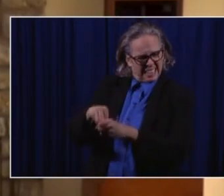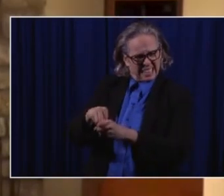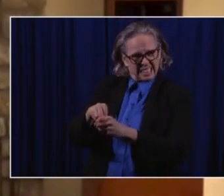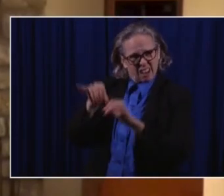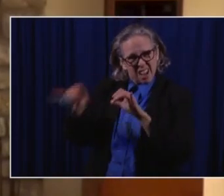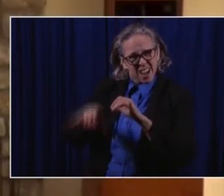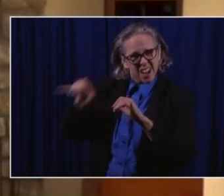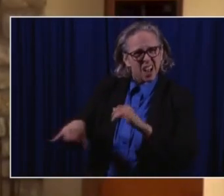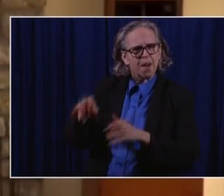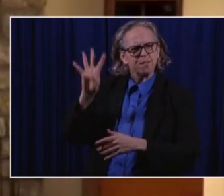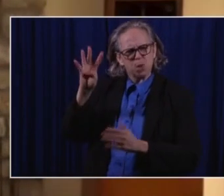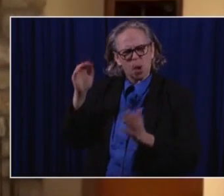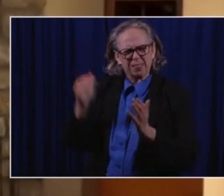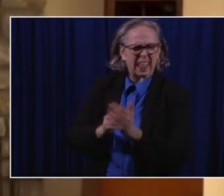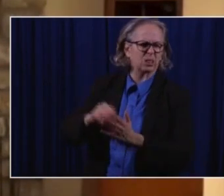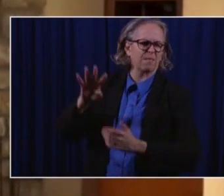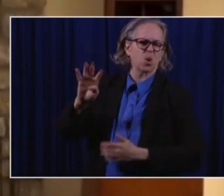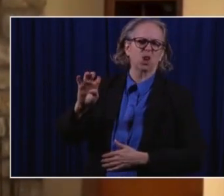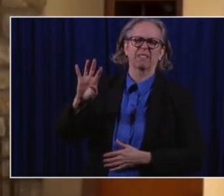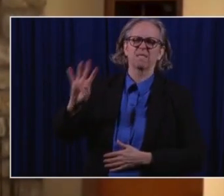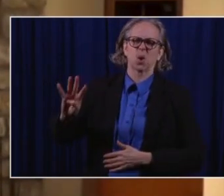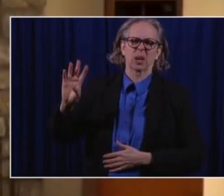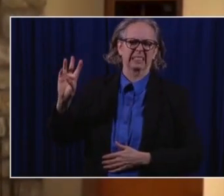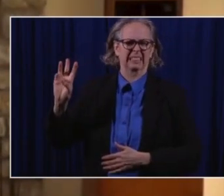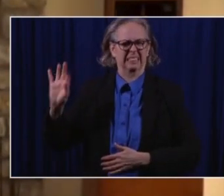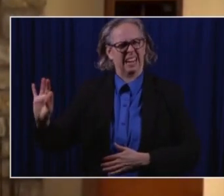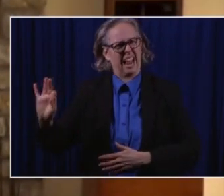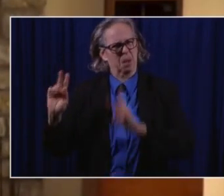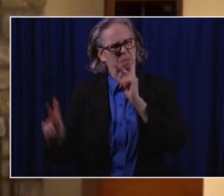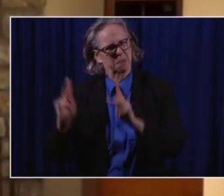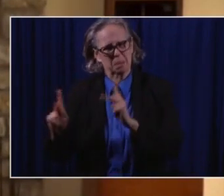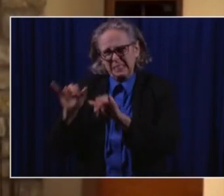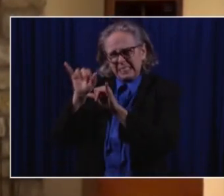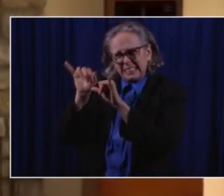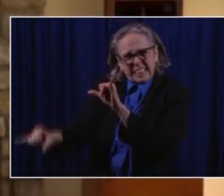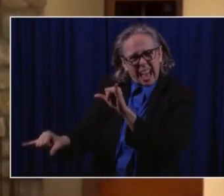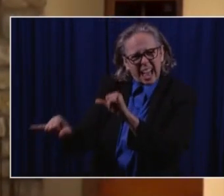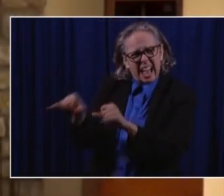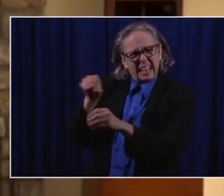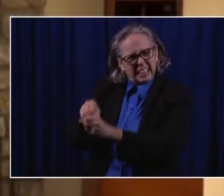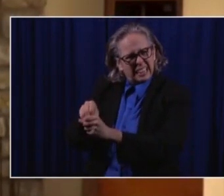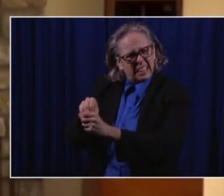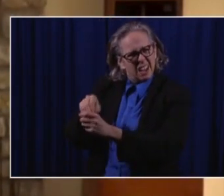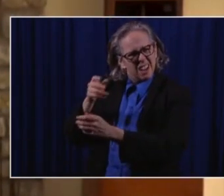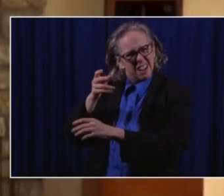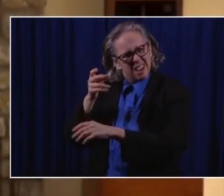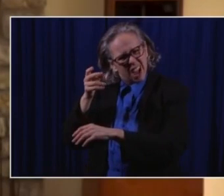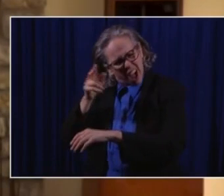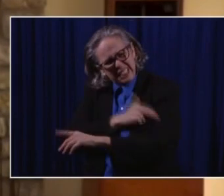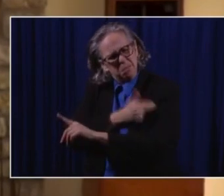the 7 day average and number of ICU admissions issue has been is 29. Currently in our